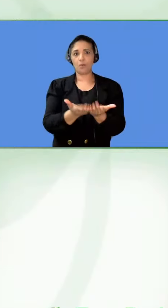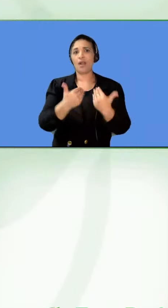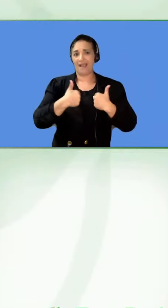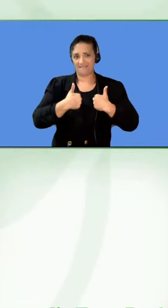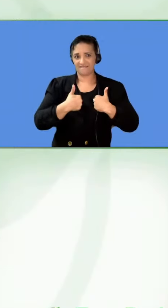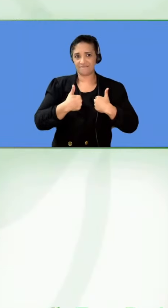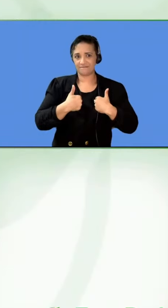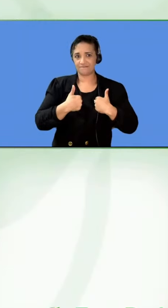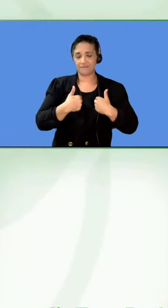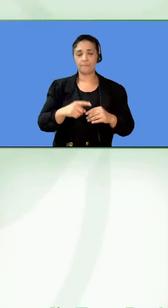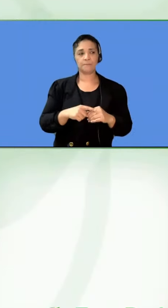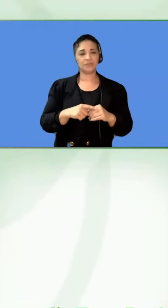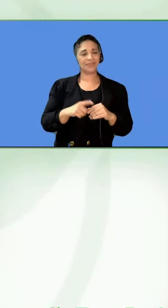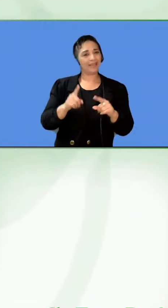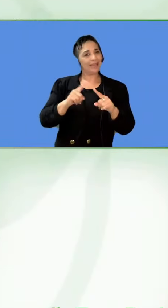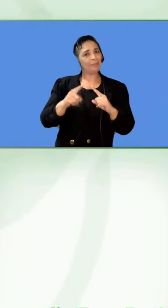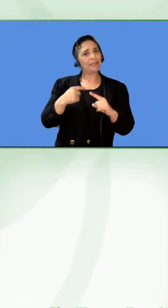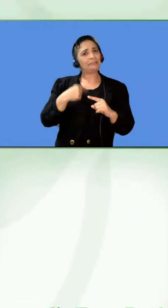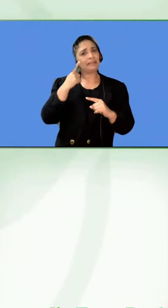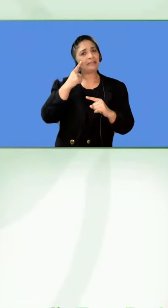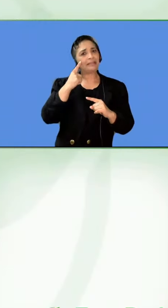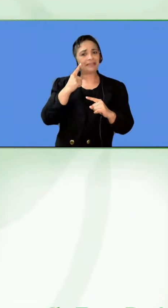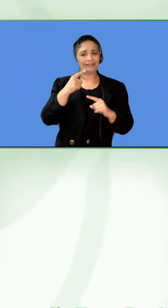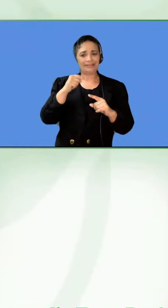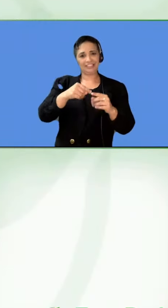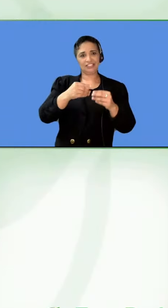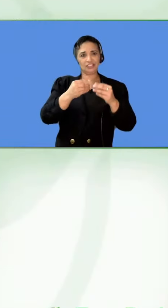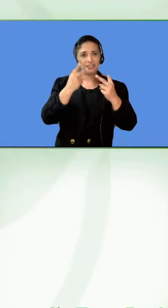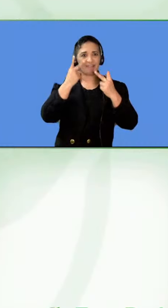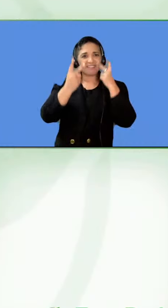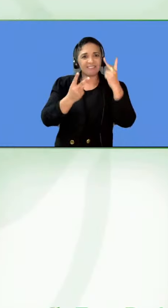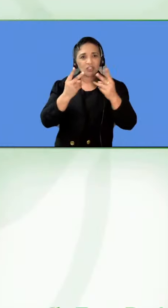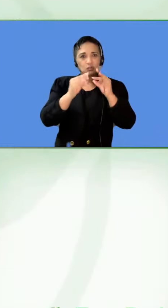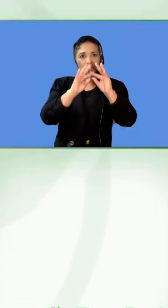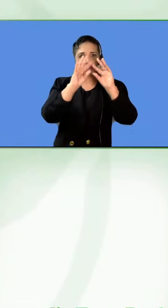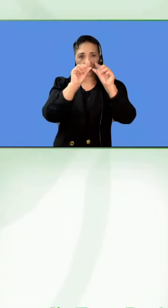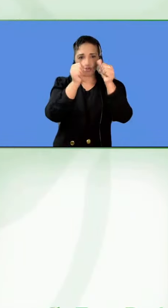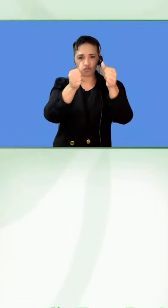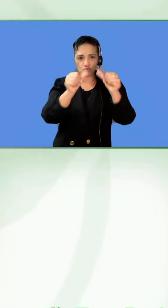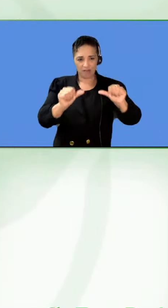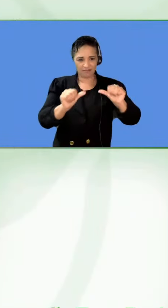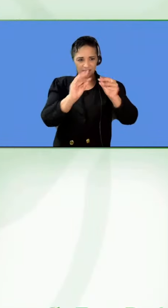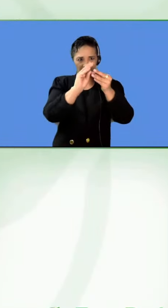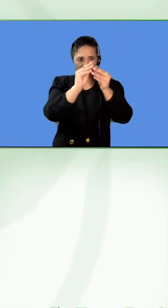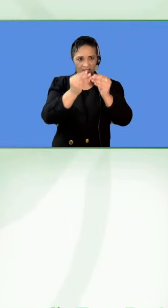I think they still can be pretty tough to use sometimes because I am not the best at maths.